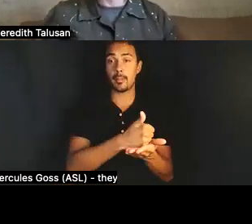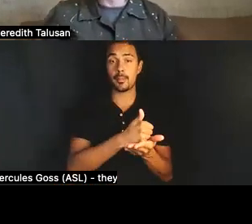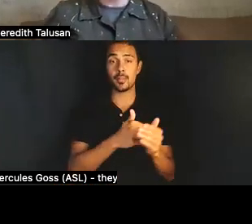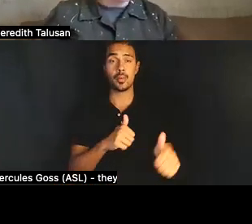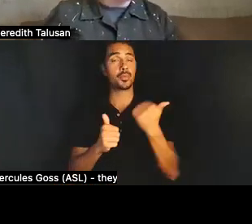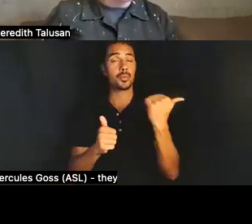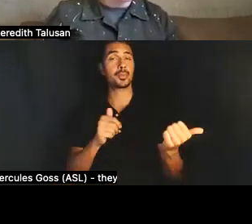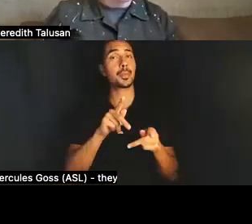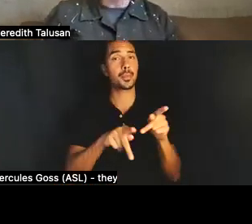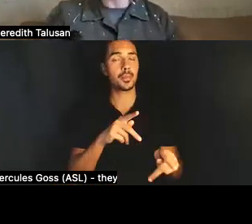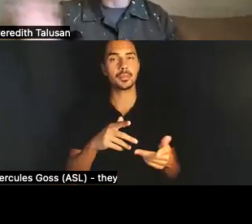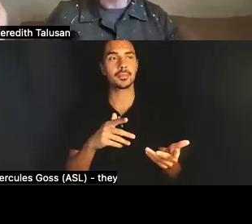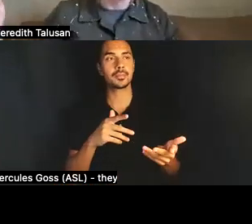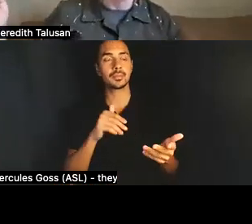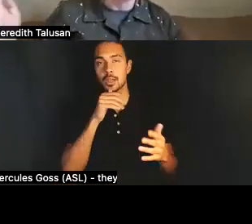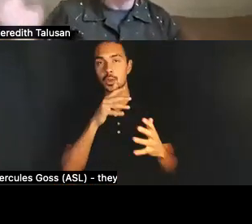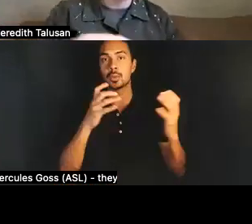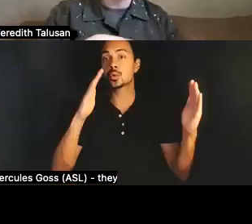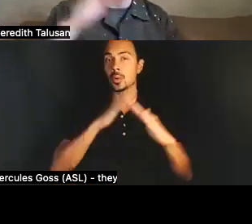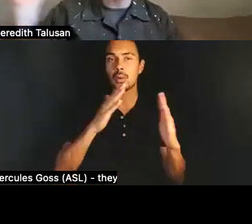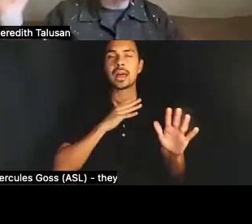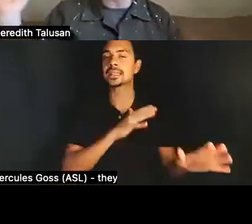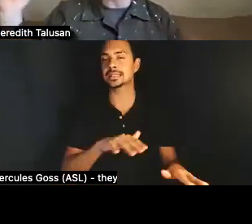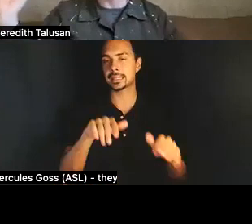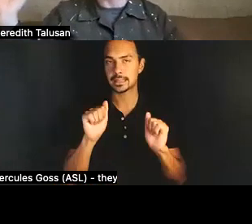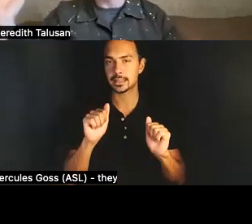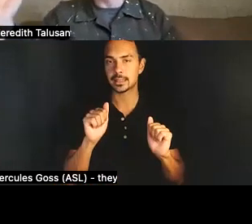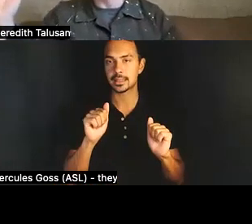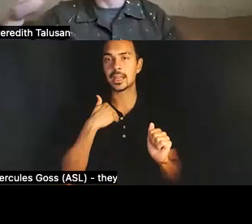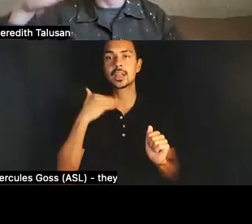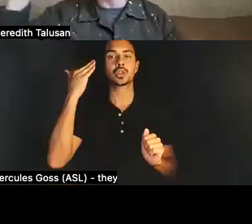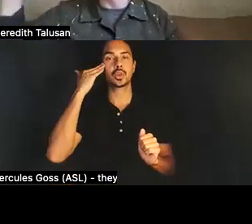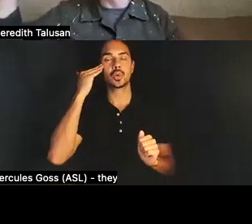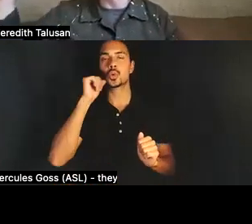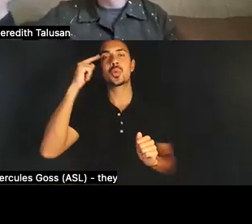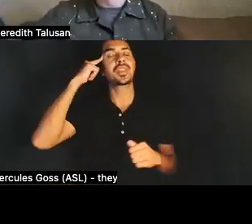So if I see an opportunity to be helpful to other people,